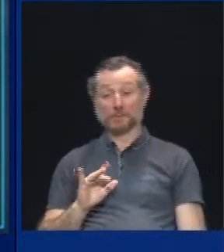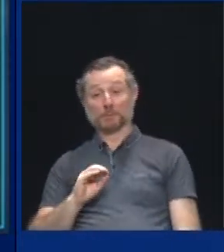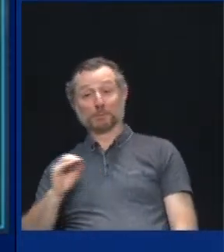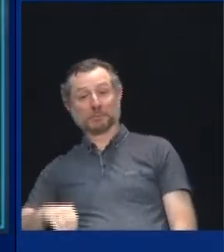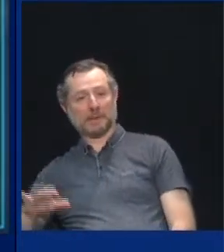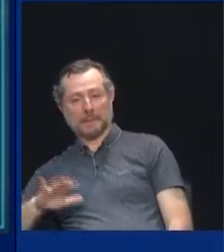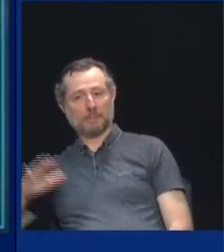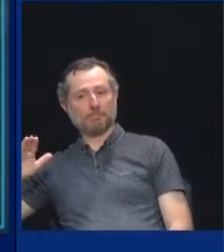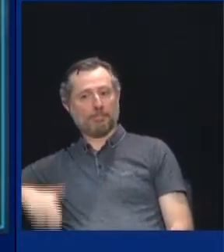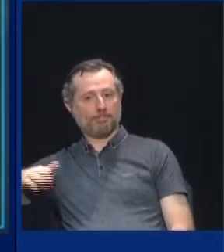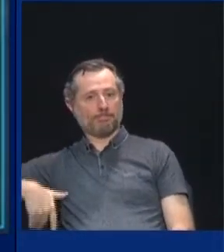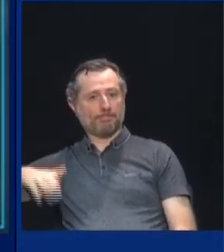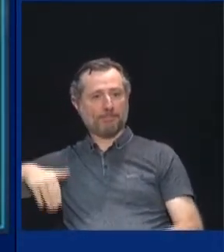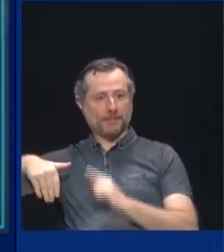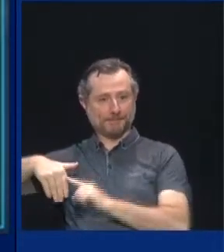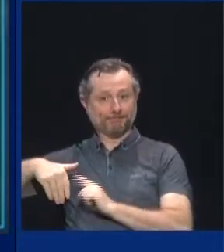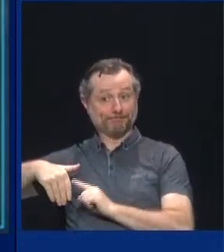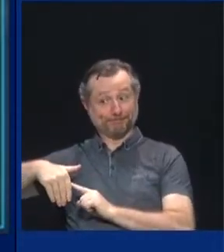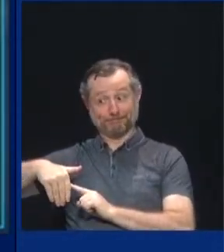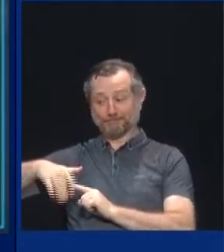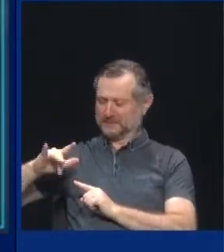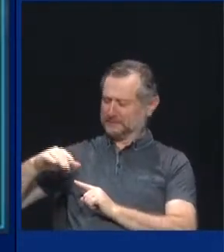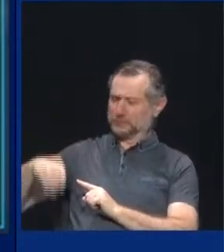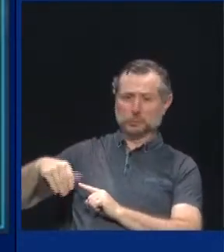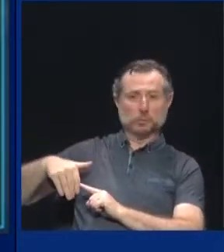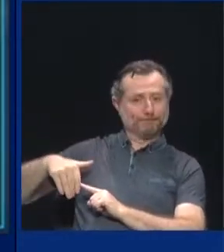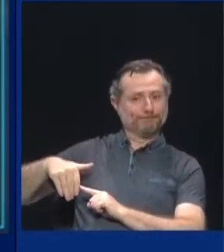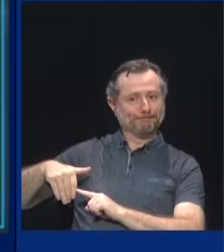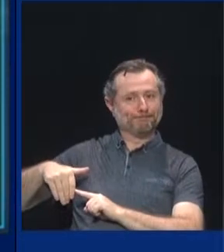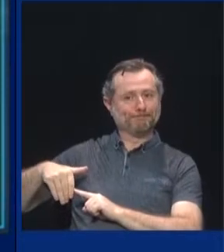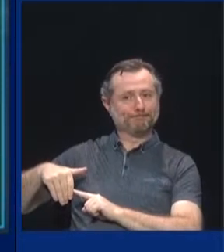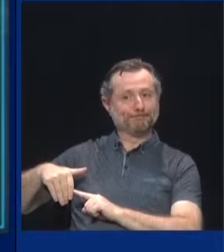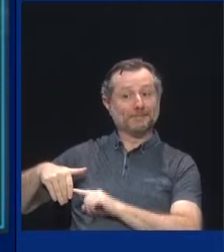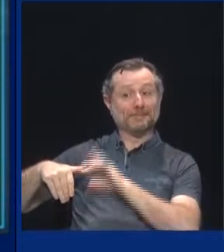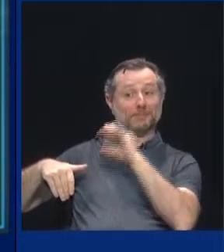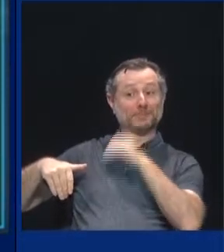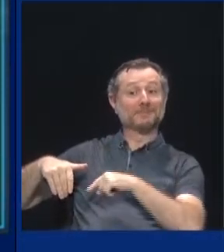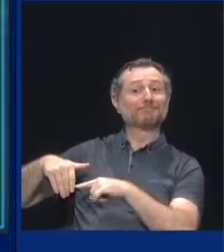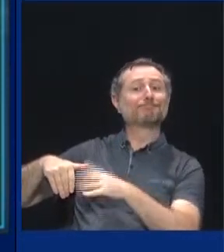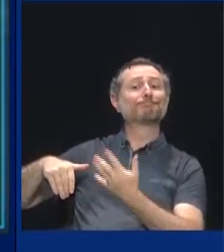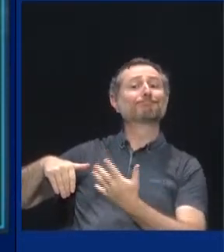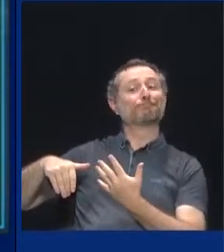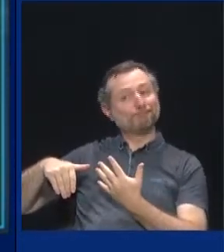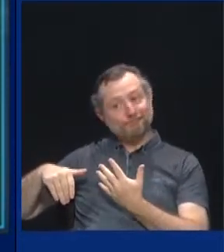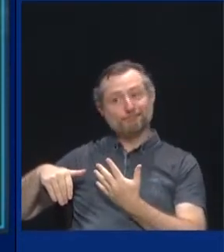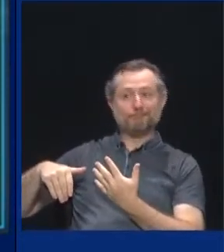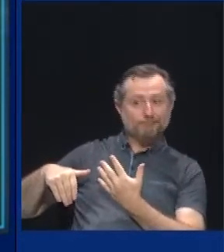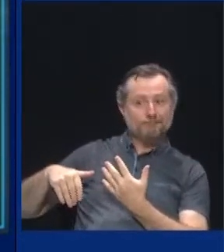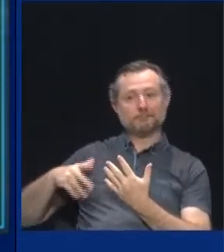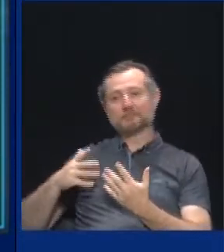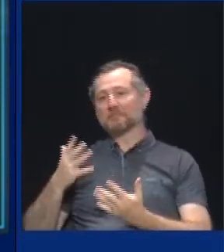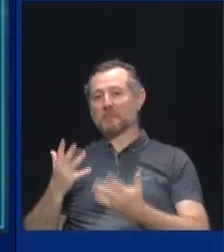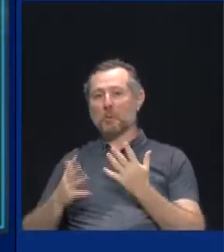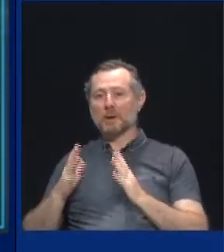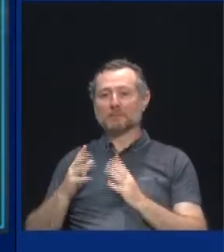THIS ROOM HAS DONE TO MAKE THAT A REALITY. SO THE BAD NEWS, BAD NEWS IS WHEN YOU DO 75%, THAT MEANS 25%